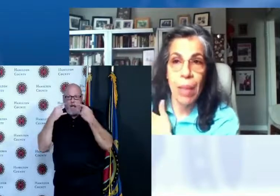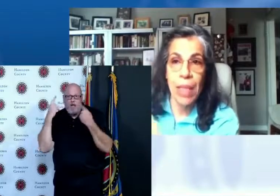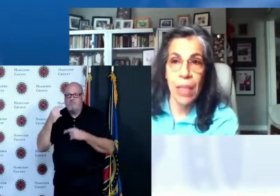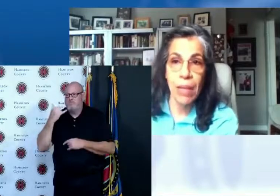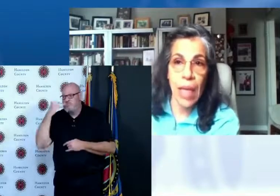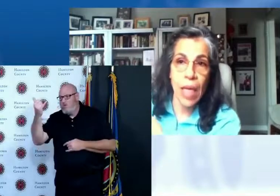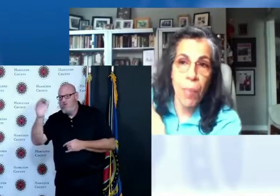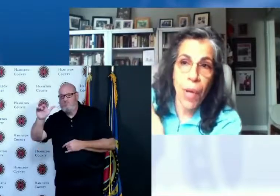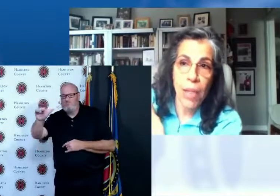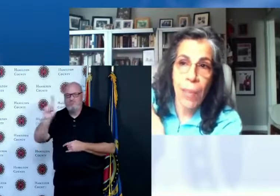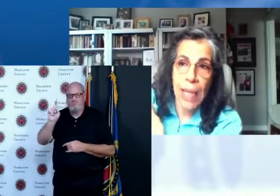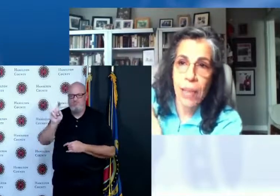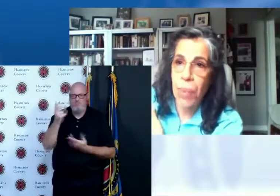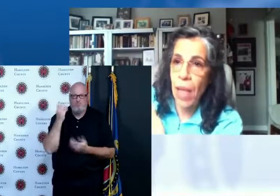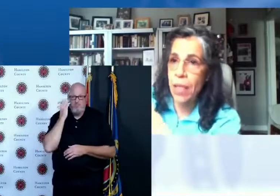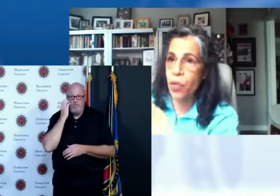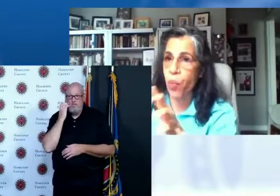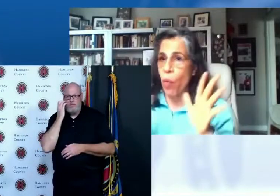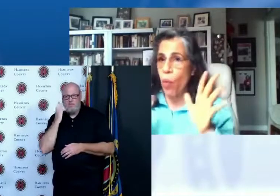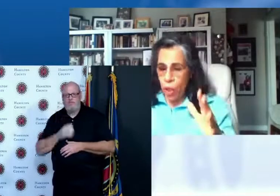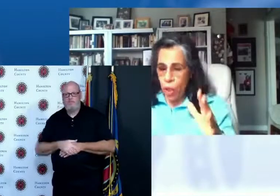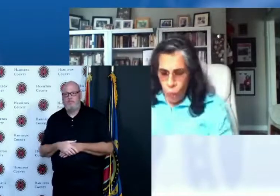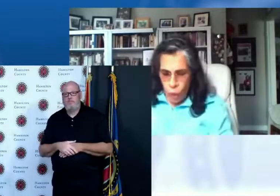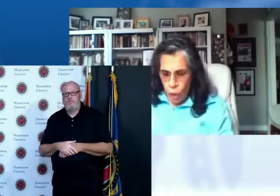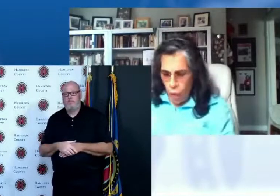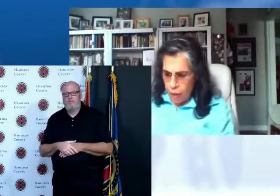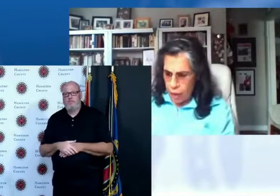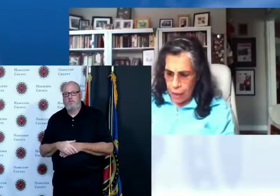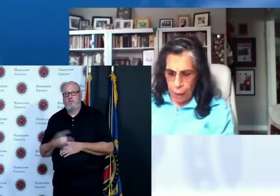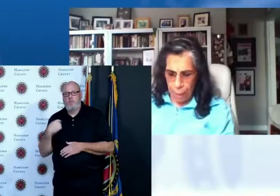maybe letting up on mask compliance what are your what are you guys hearing